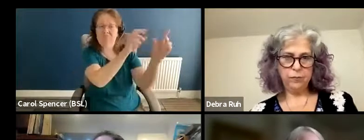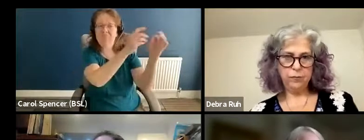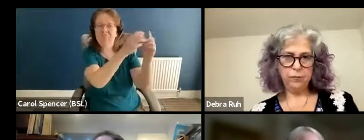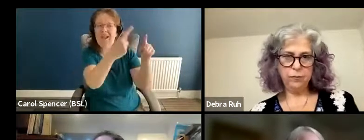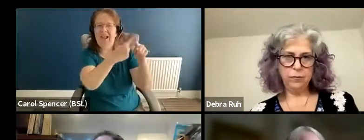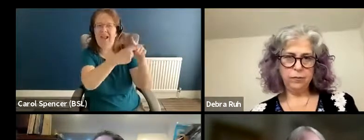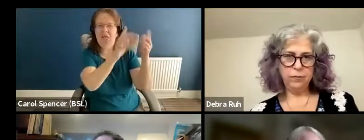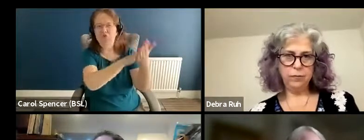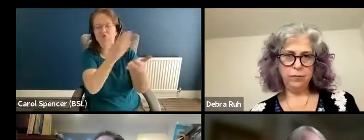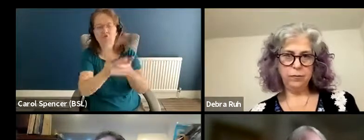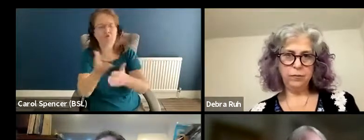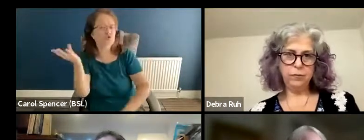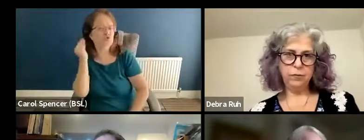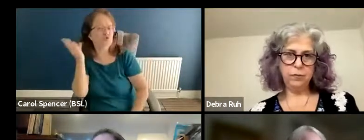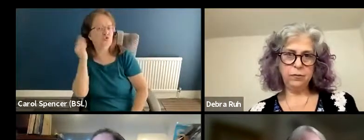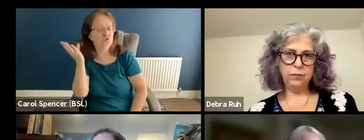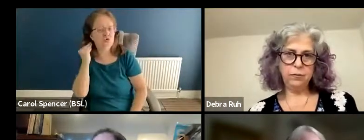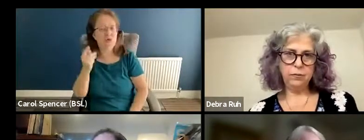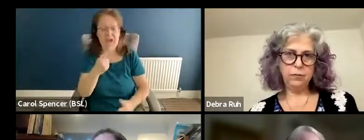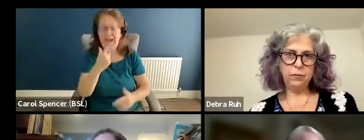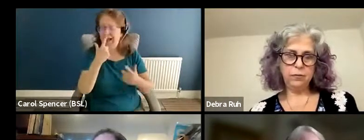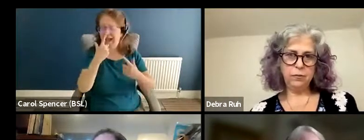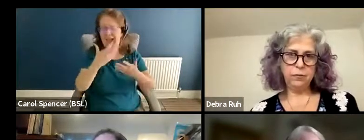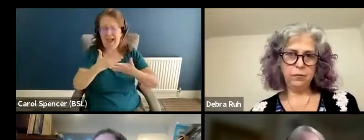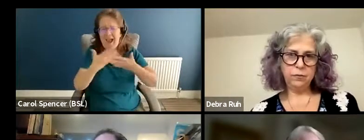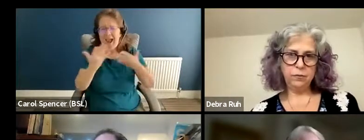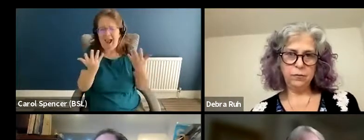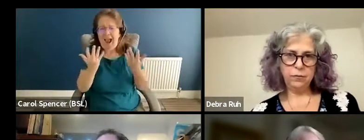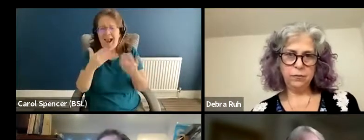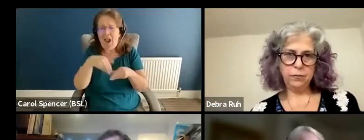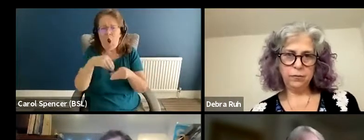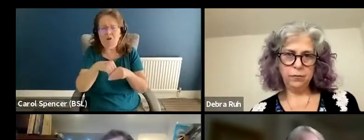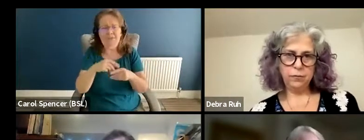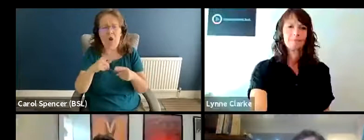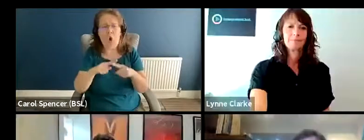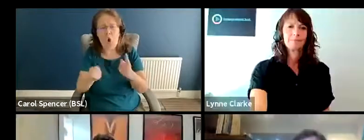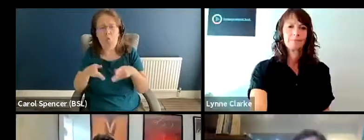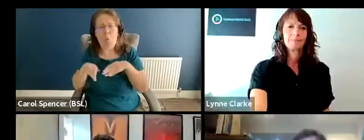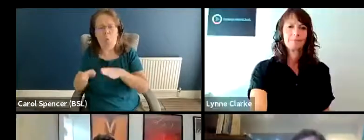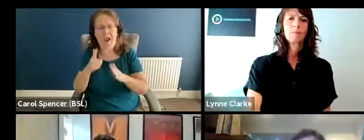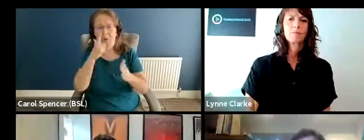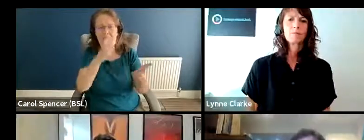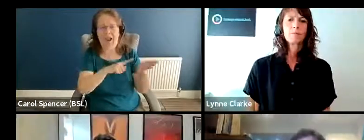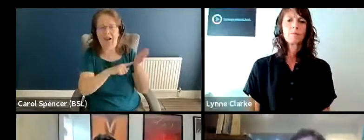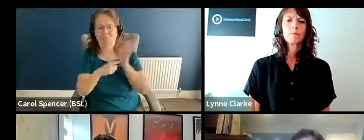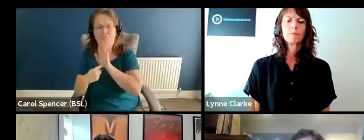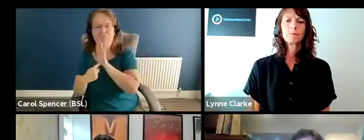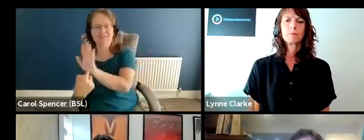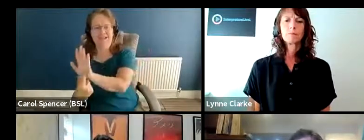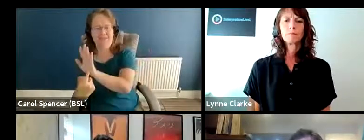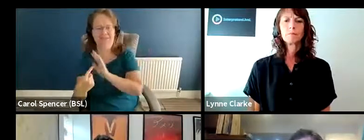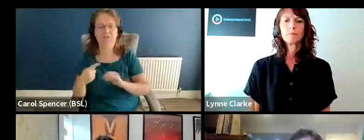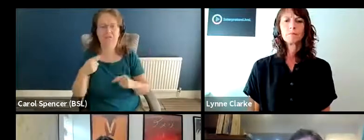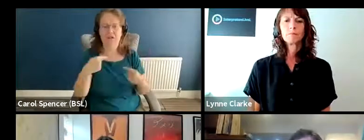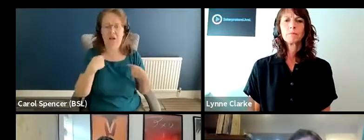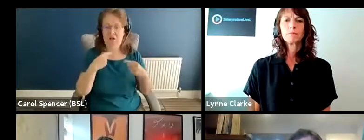other ways to present any piece of content. And actually I'm looking here at the next question